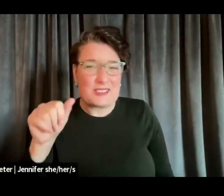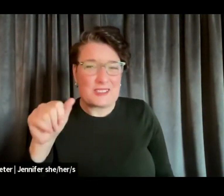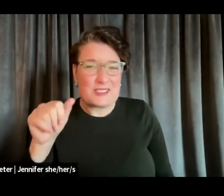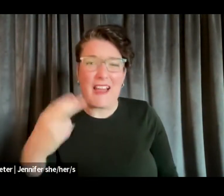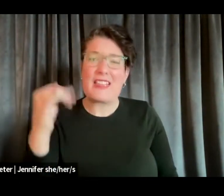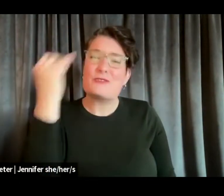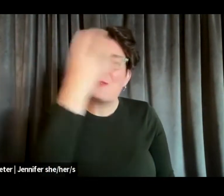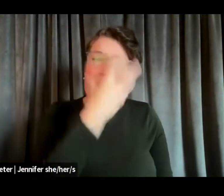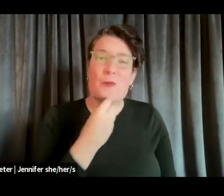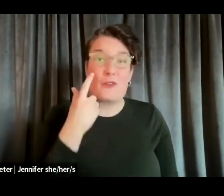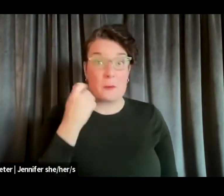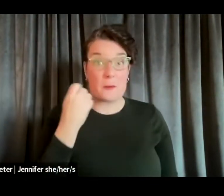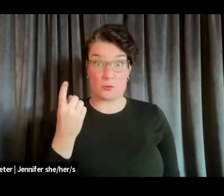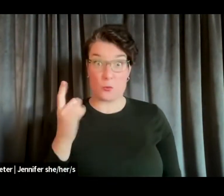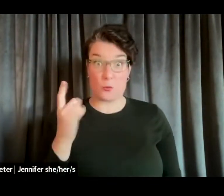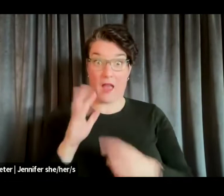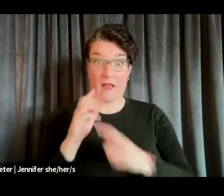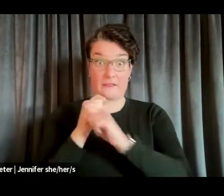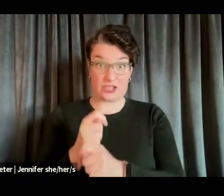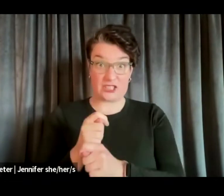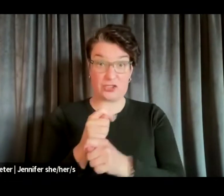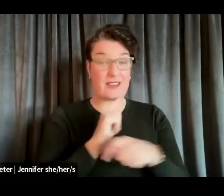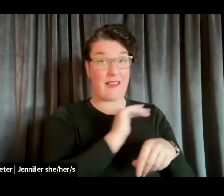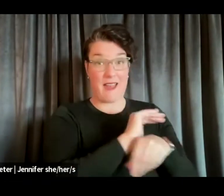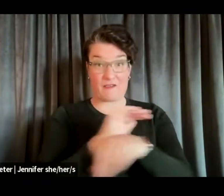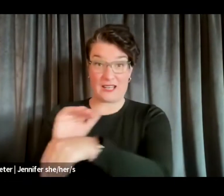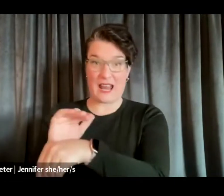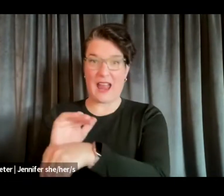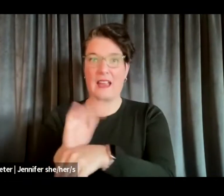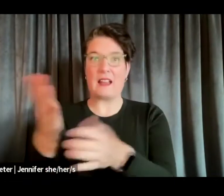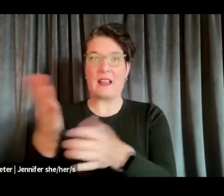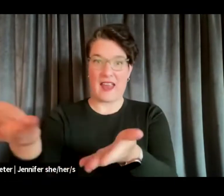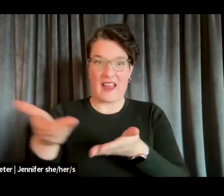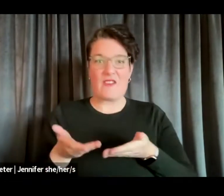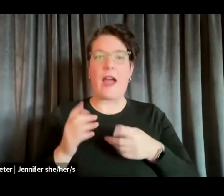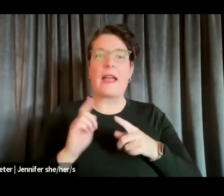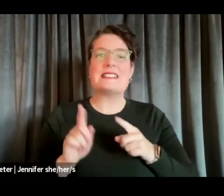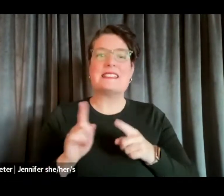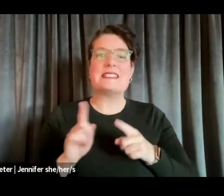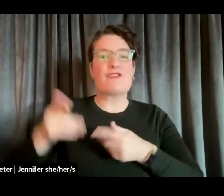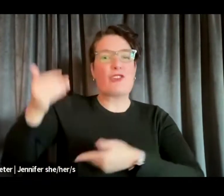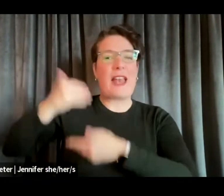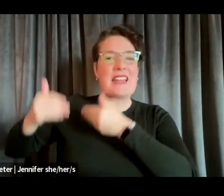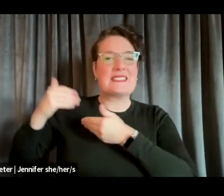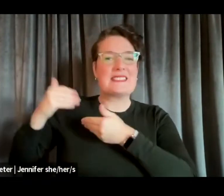traditions is each night we invite a different ancestor the Ushpizim Nomy: mm-hmm